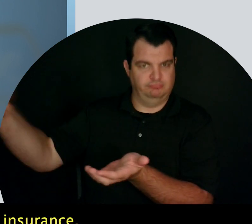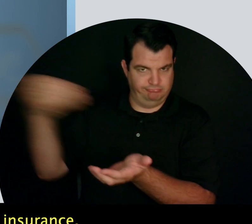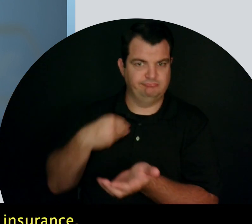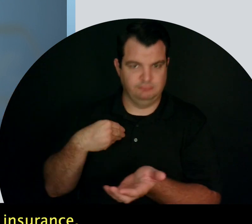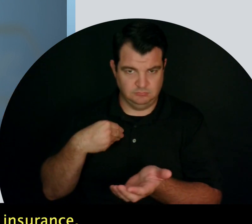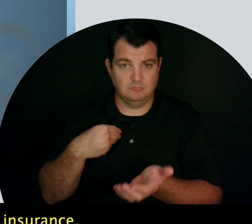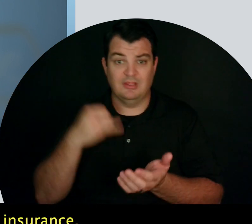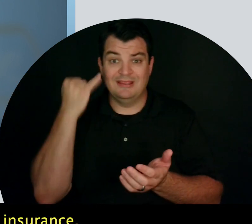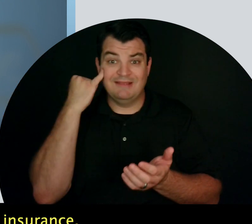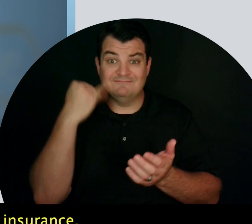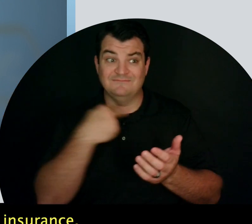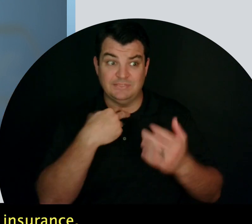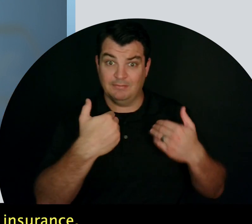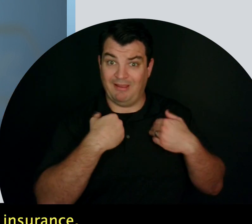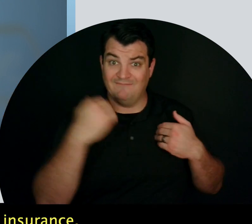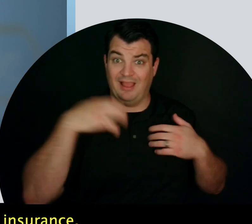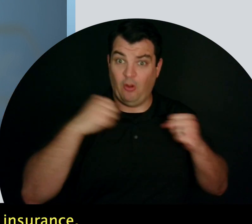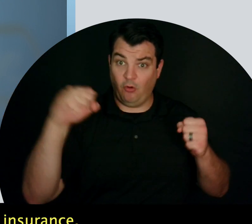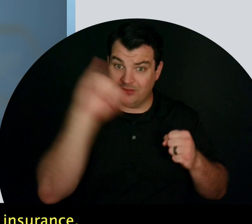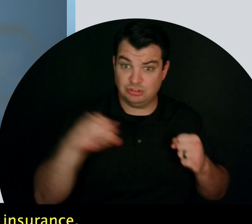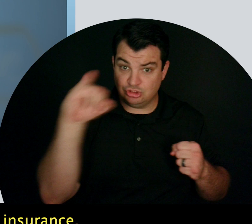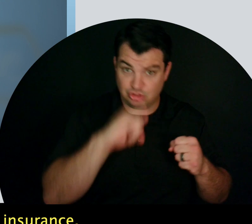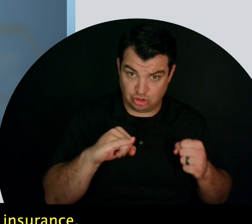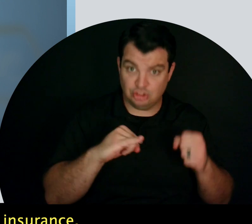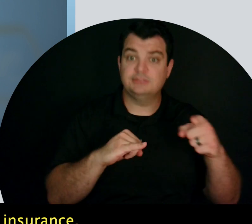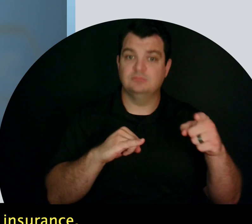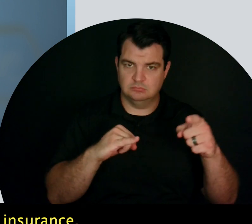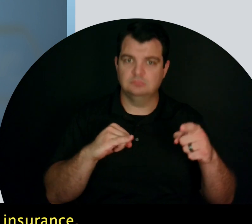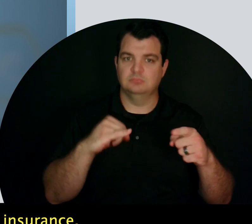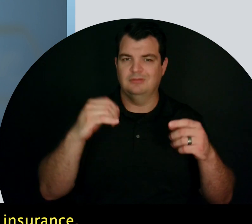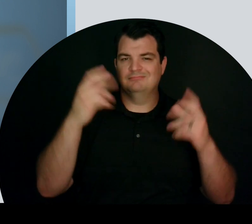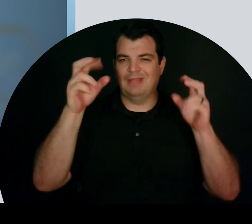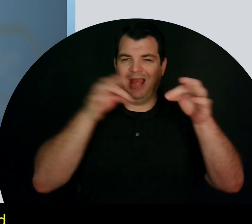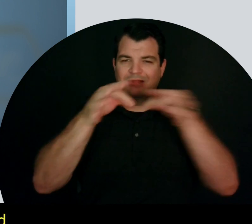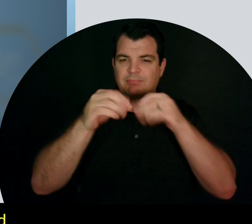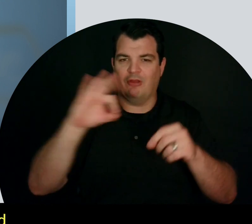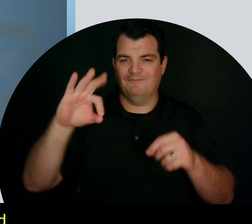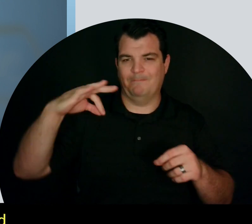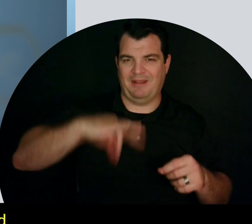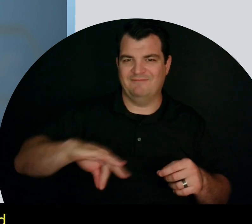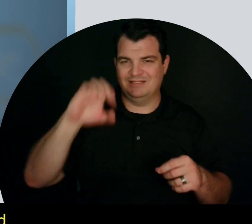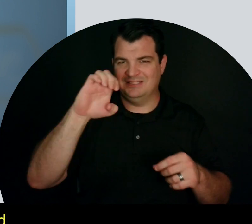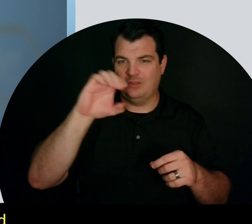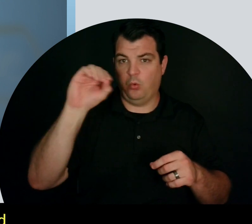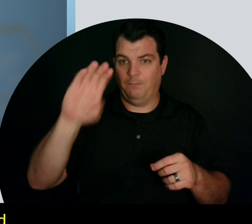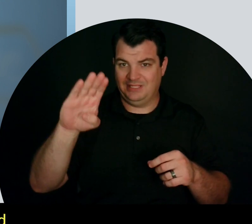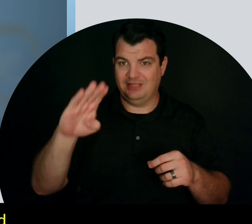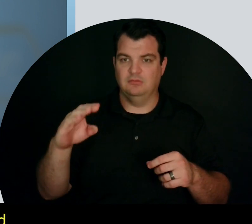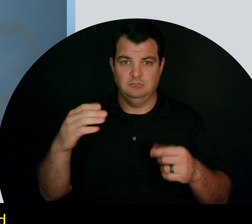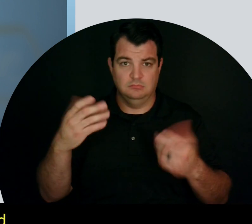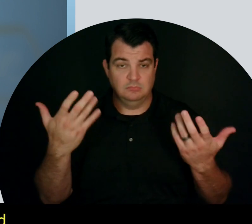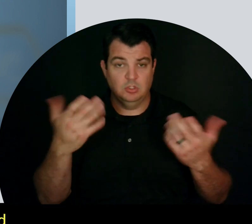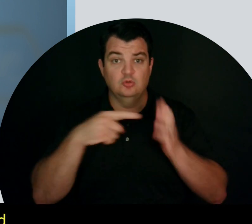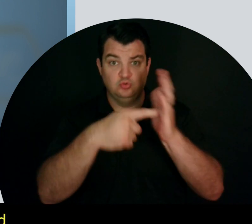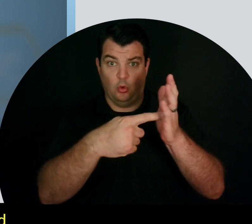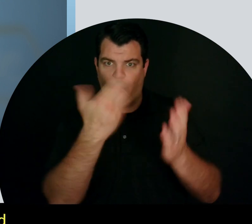If the victim has health insurance, then the insurance explanation of benefits EOB is needed to document medical expenses.